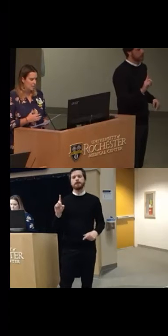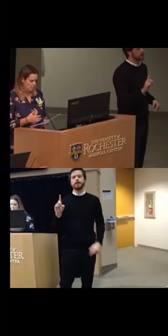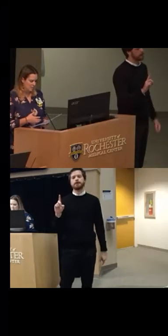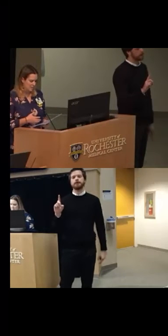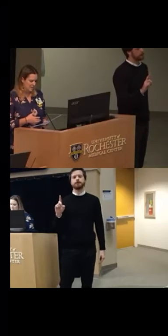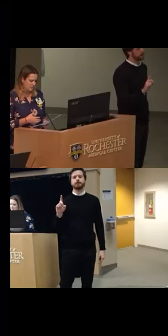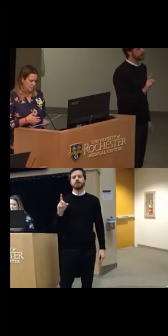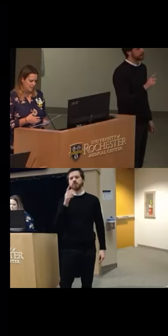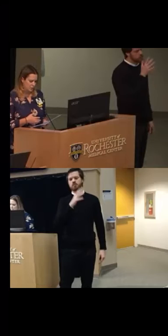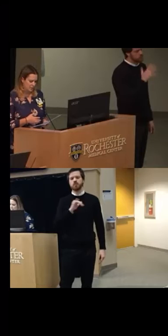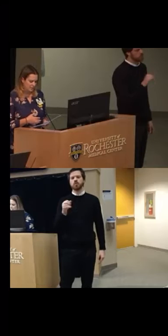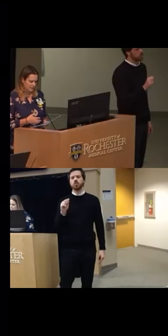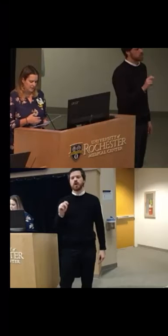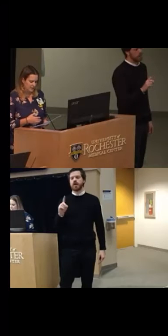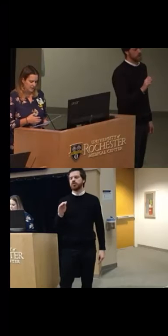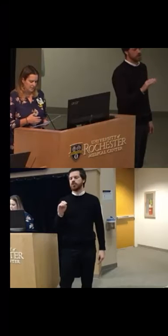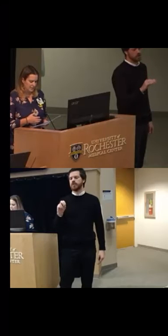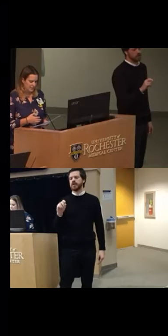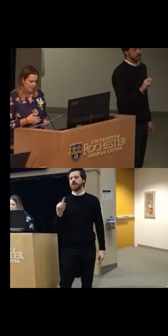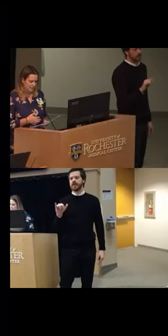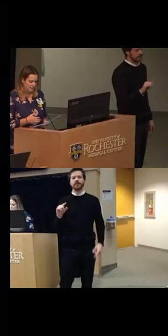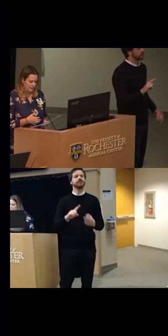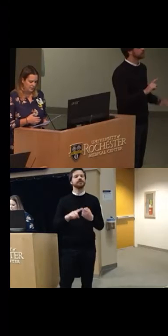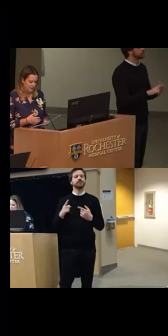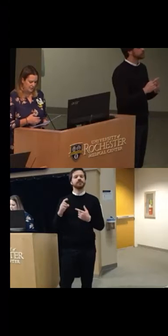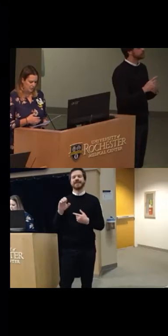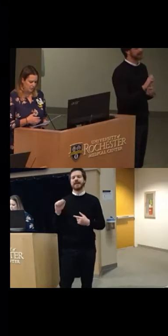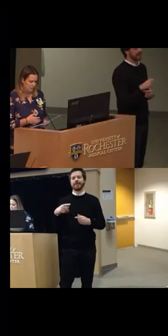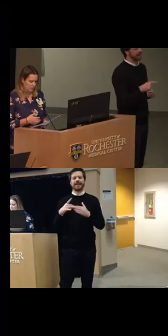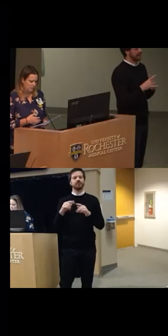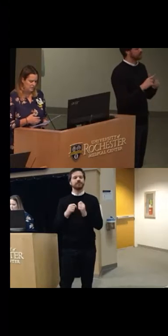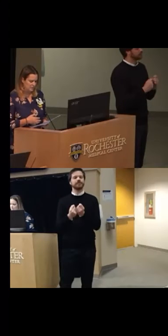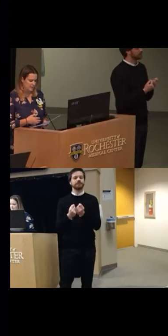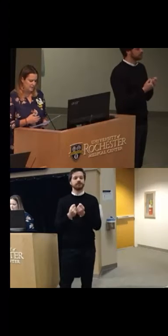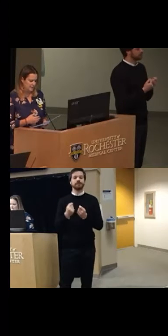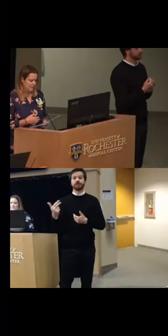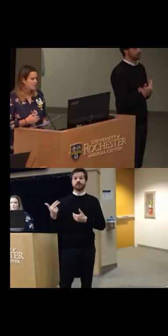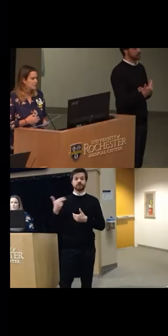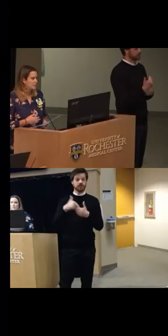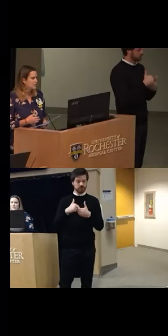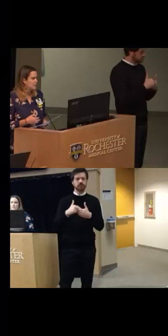a Woman by the name of Joanne dermy um to the EAP leadership team with a goal of expanding E's reach